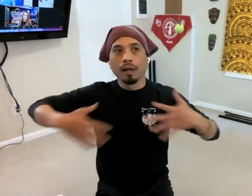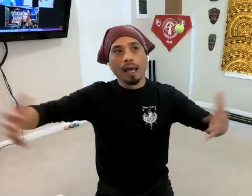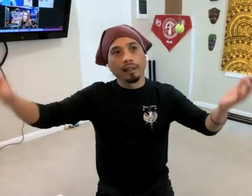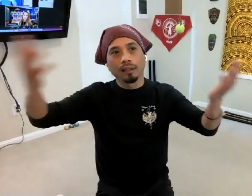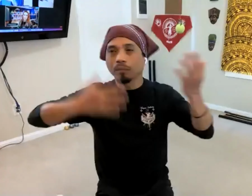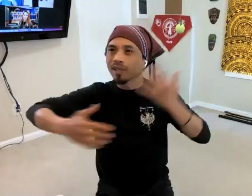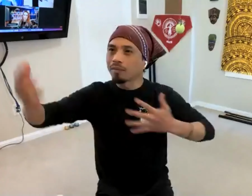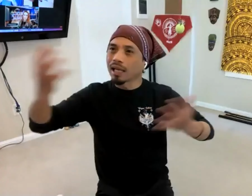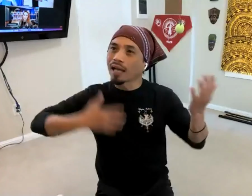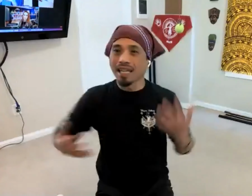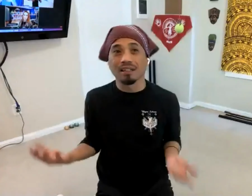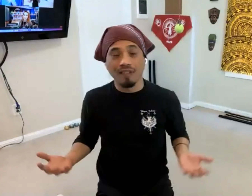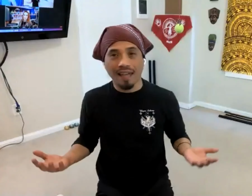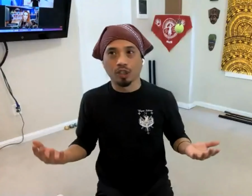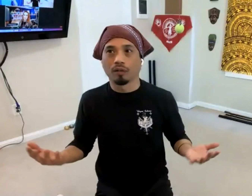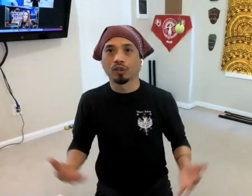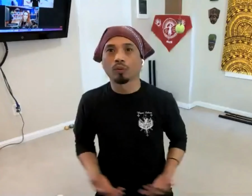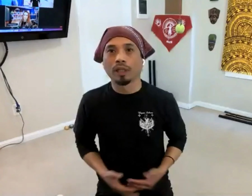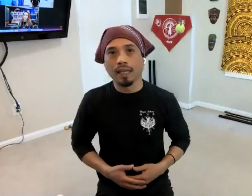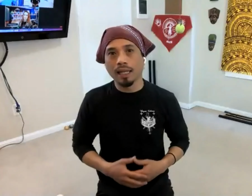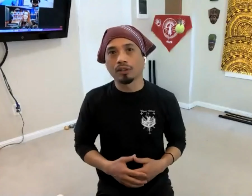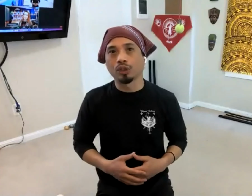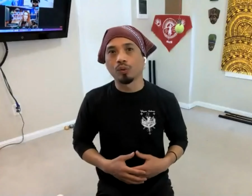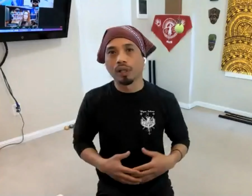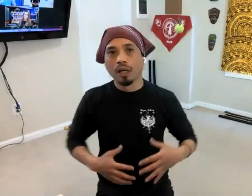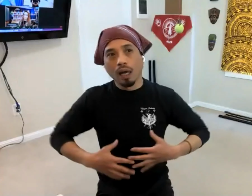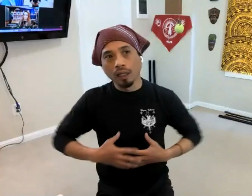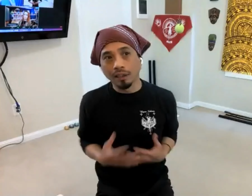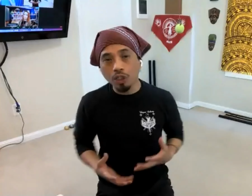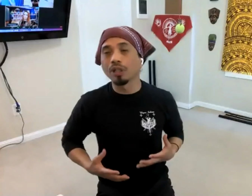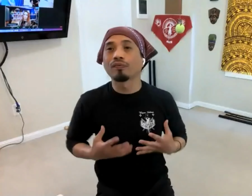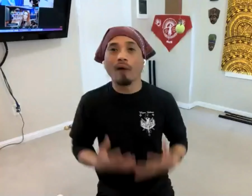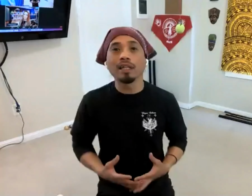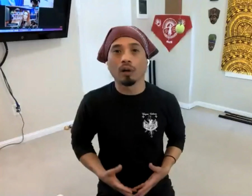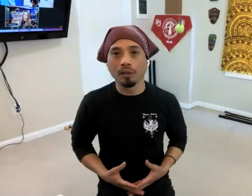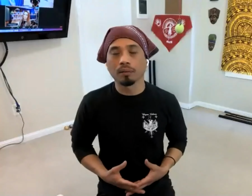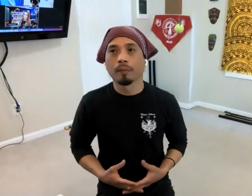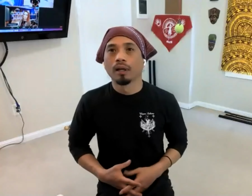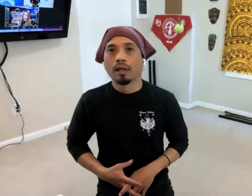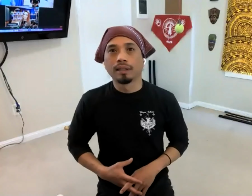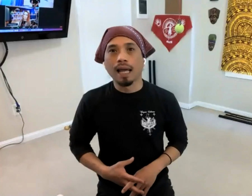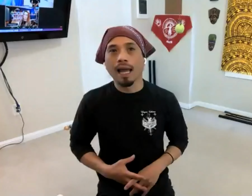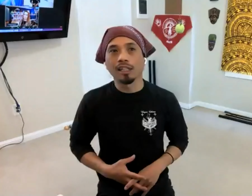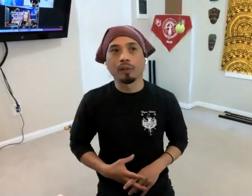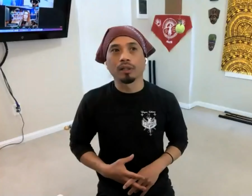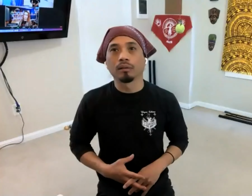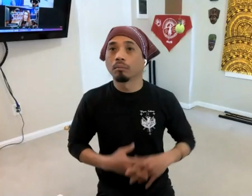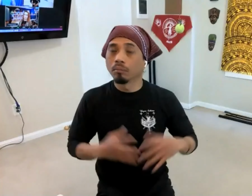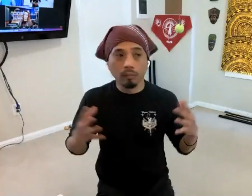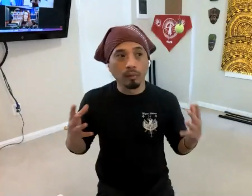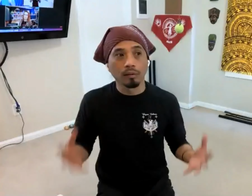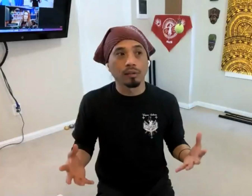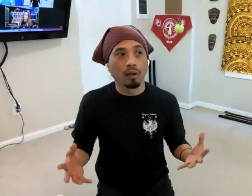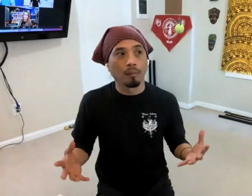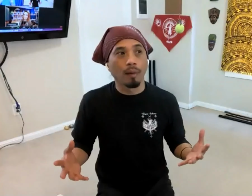GOT TAKEN ADVANTAGE OF. SO THEY HAD TO USE AN INDIGENOUS FIGHTING ART THAT HAS BEEN HIGHLY ADVANCED FOR